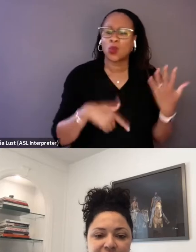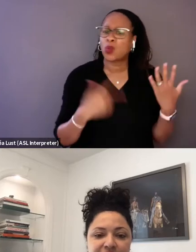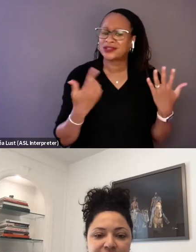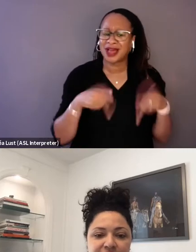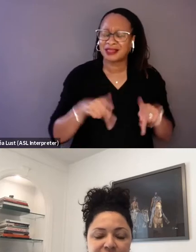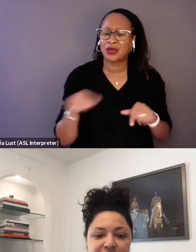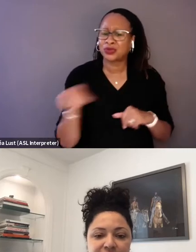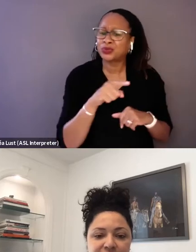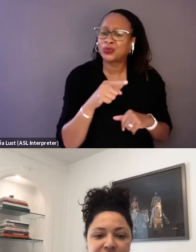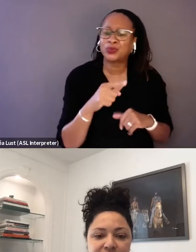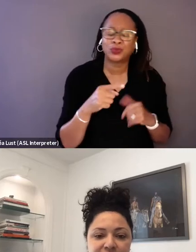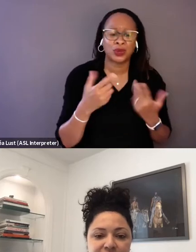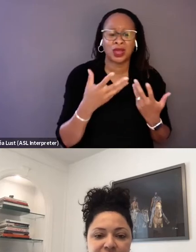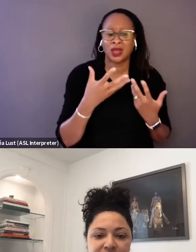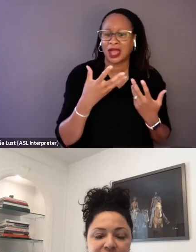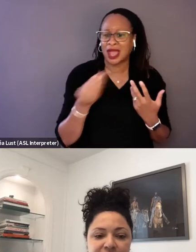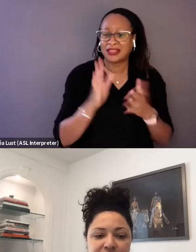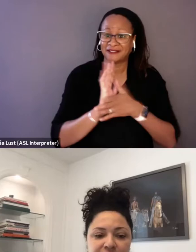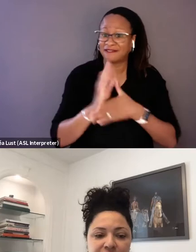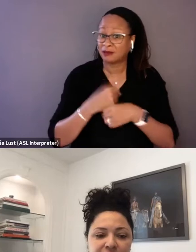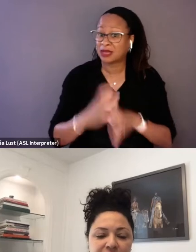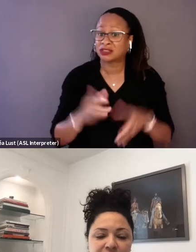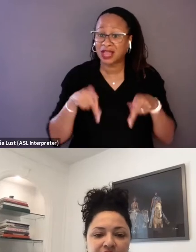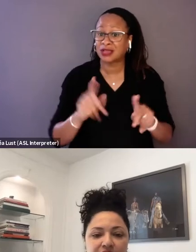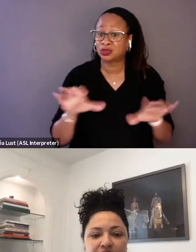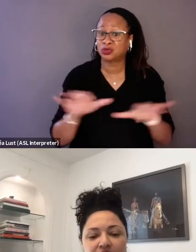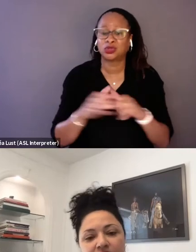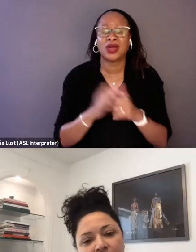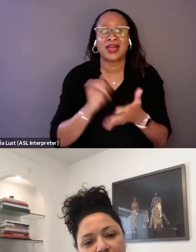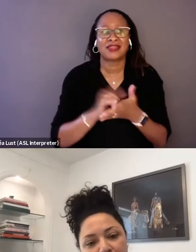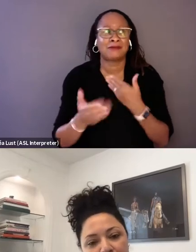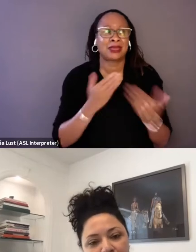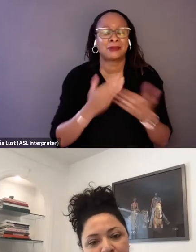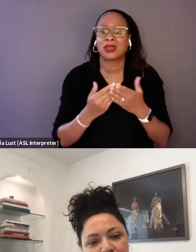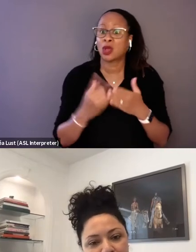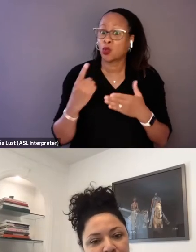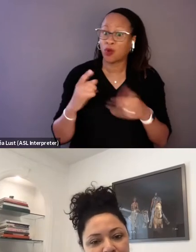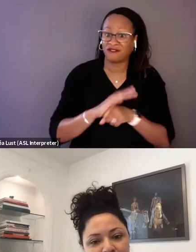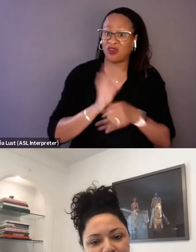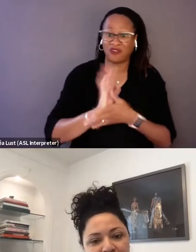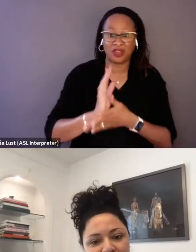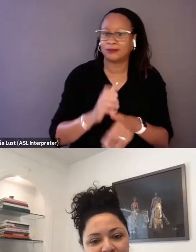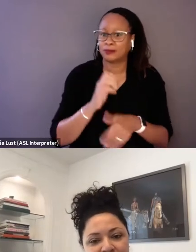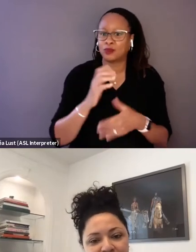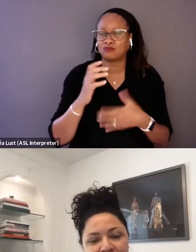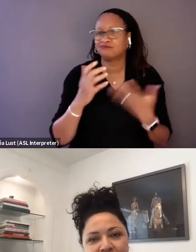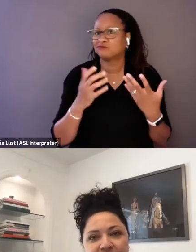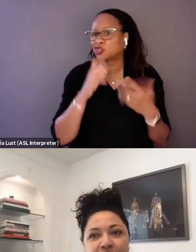and the filmmakers you brought in to do that perhaps, you know a feature length film, for example, might not be able to do.